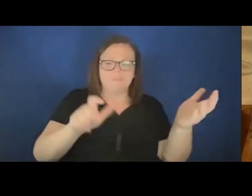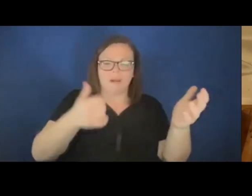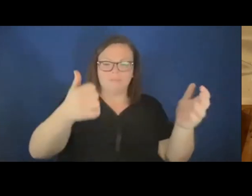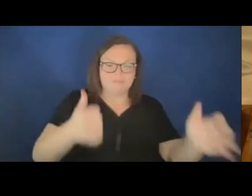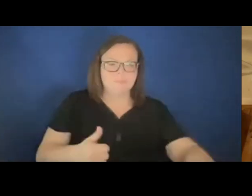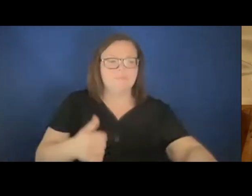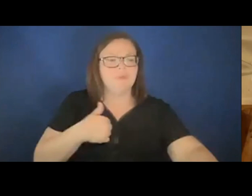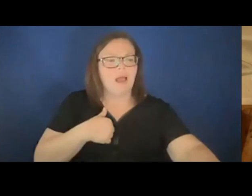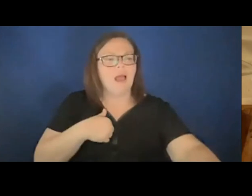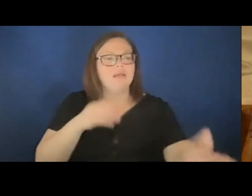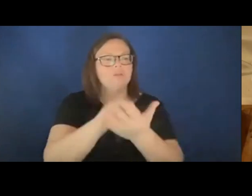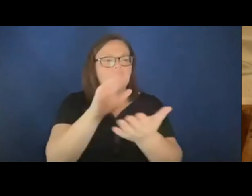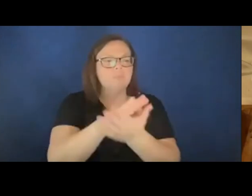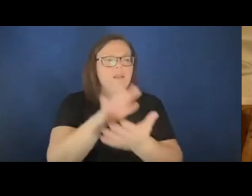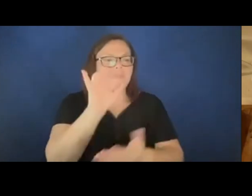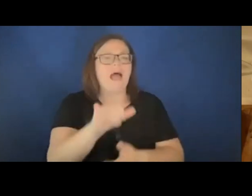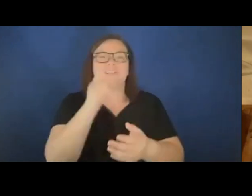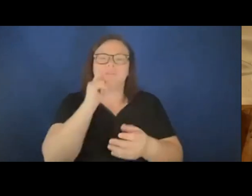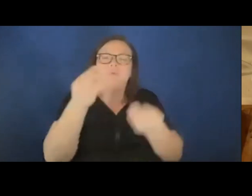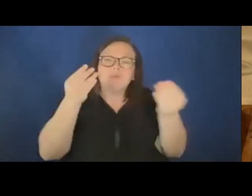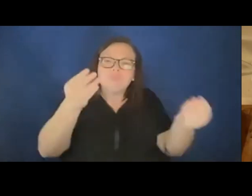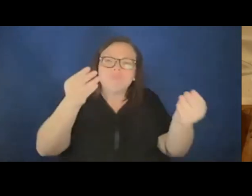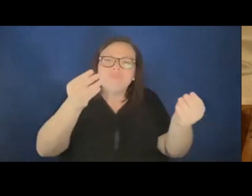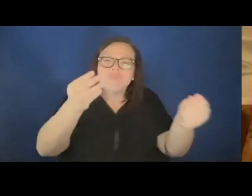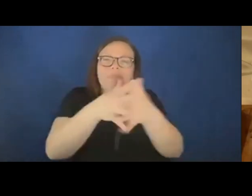futility to feed america more story muddled